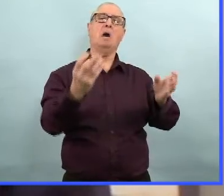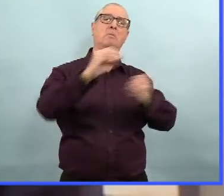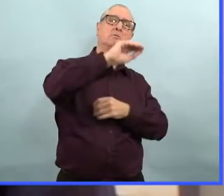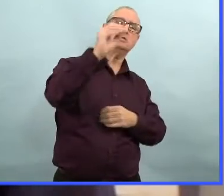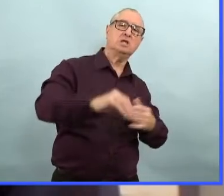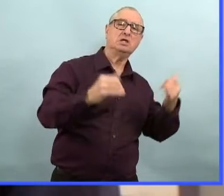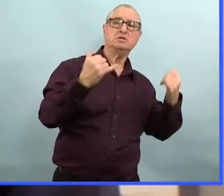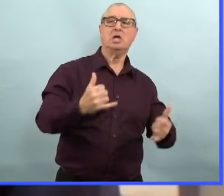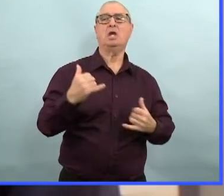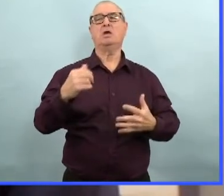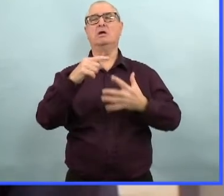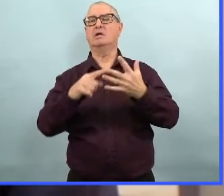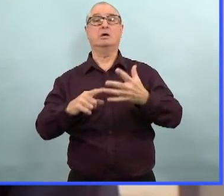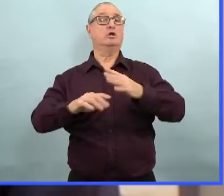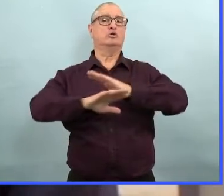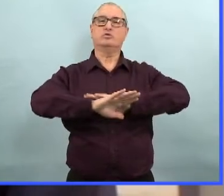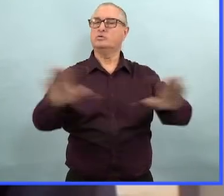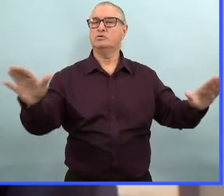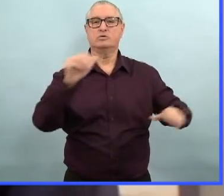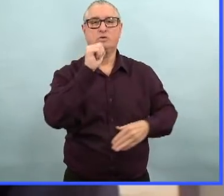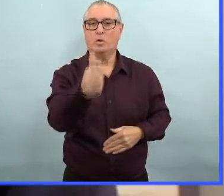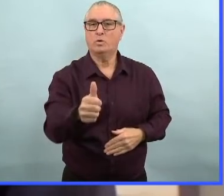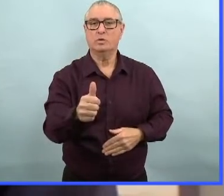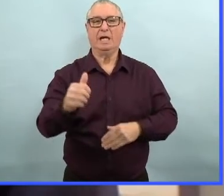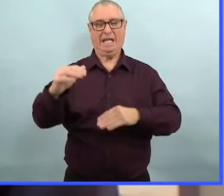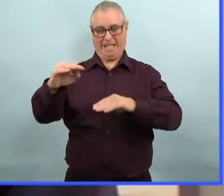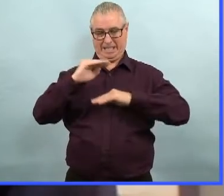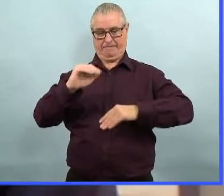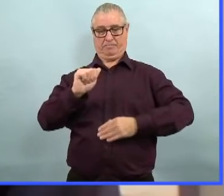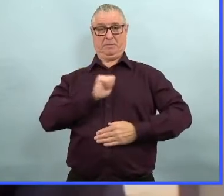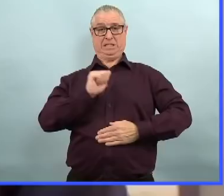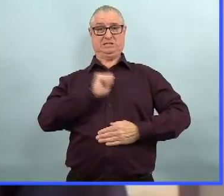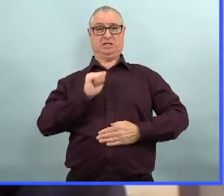been that strain on health care system right so hospital admissions icu admissions of course